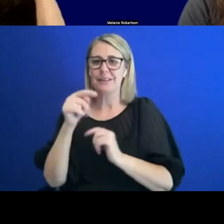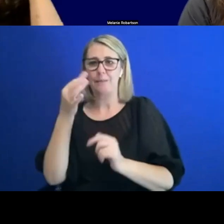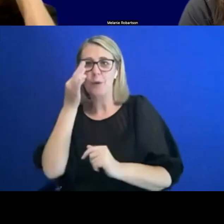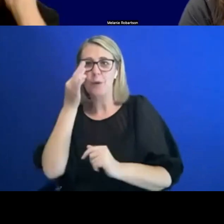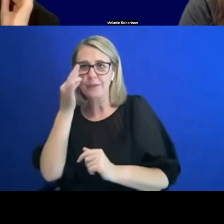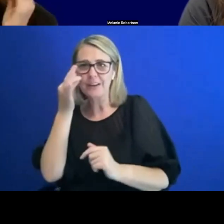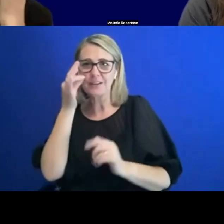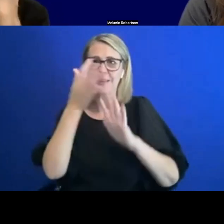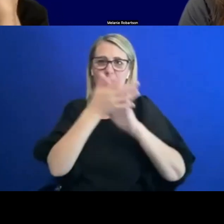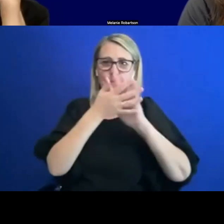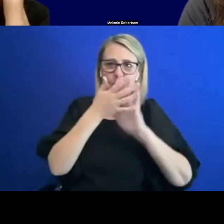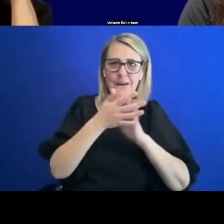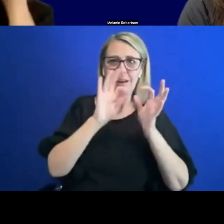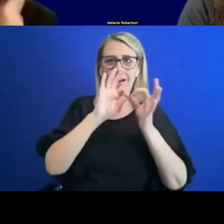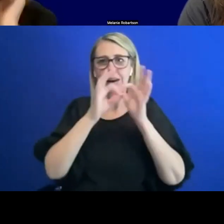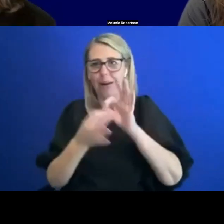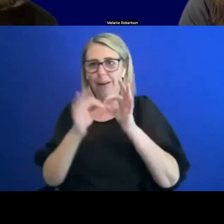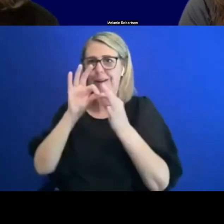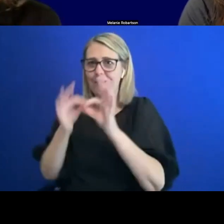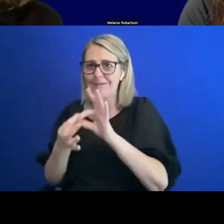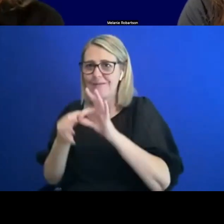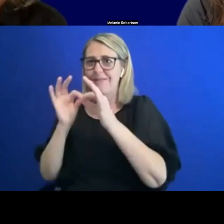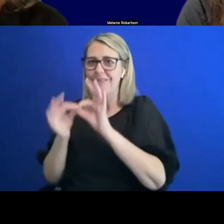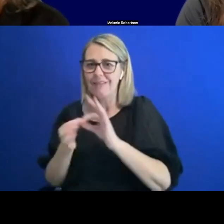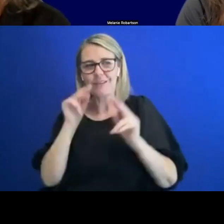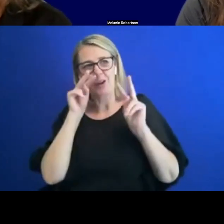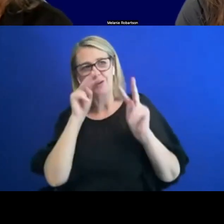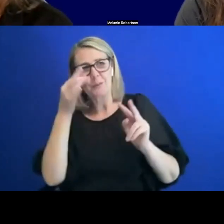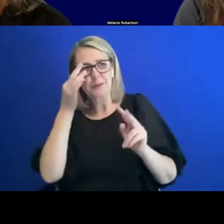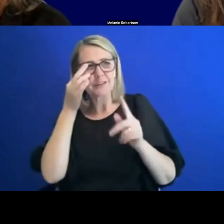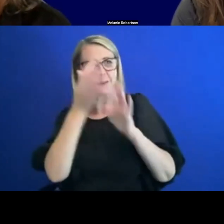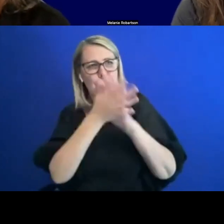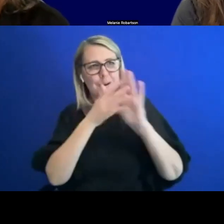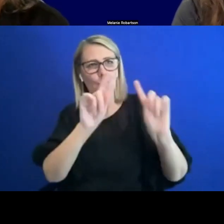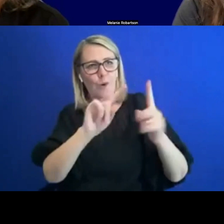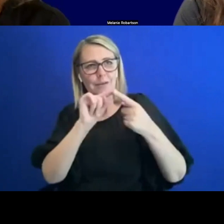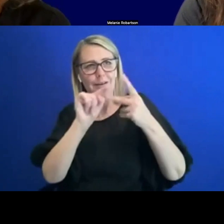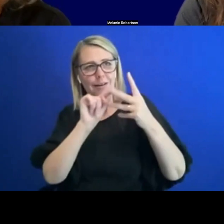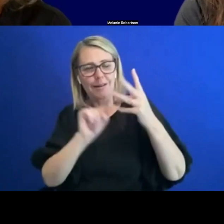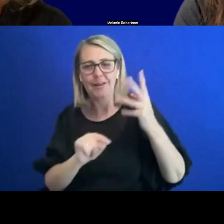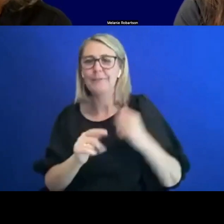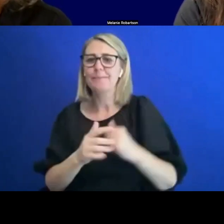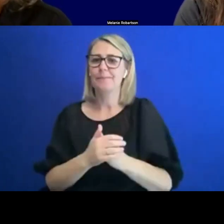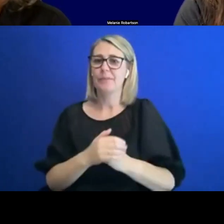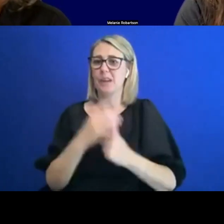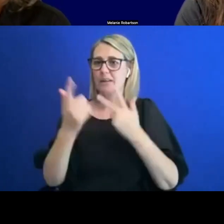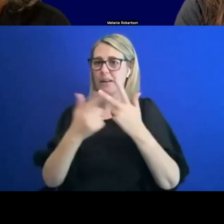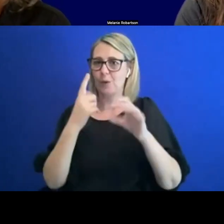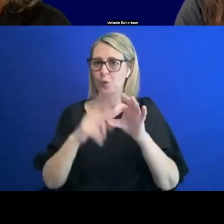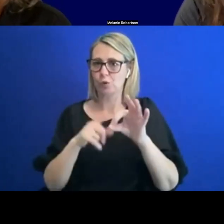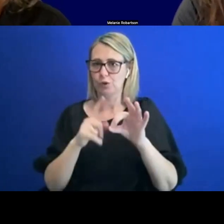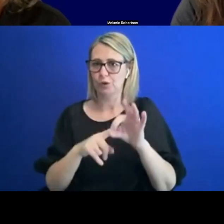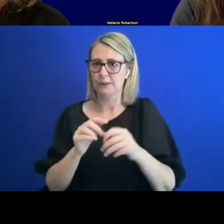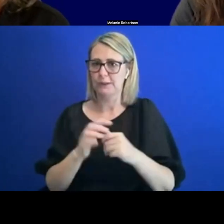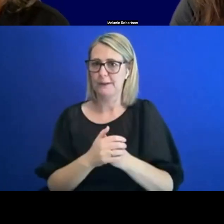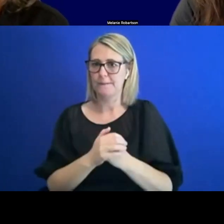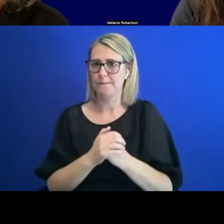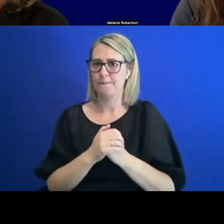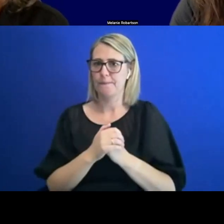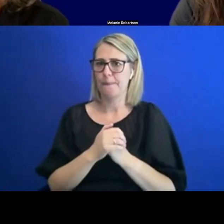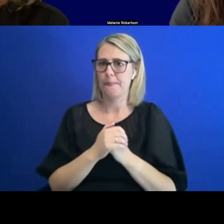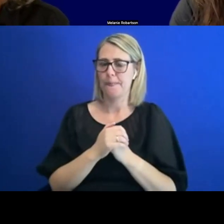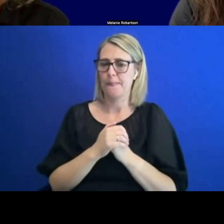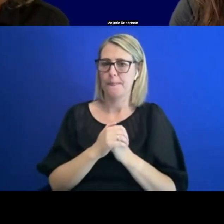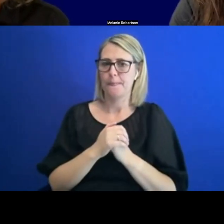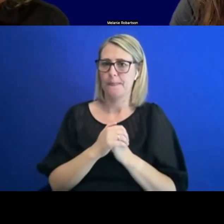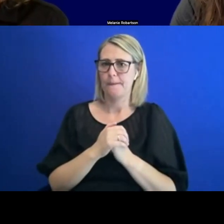interpretations of those observations. There's another question here. Thanks